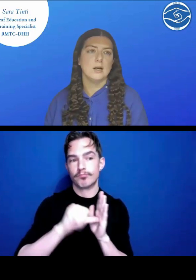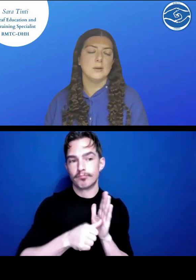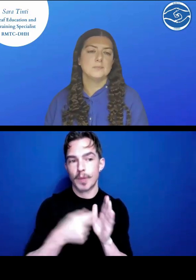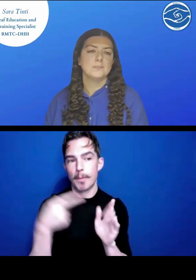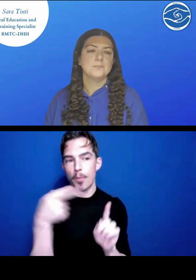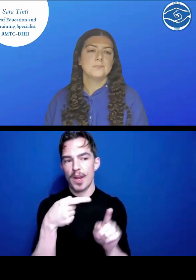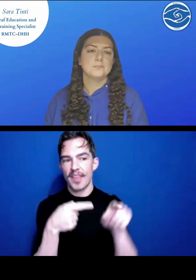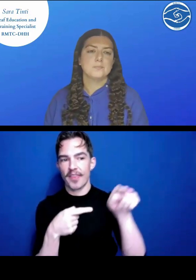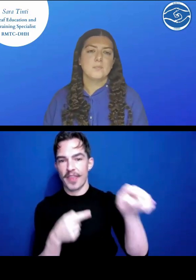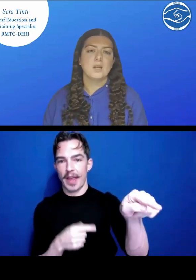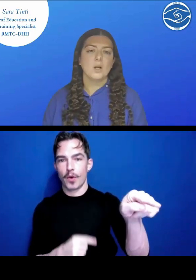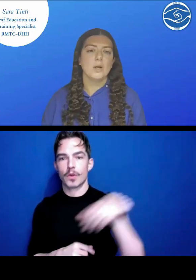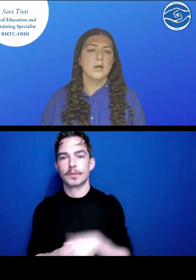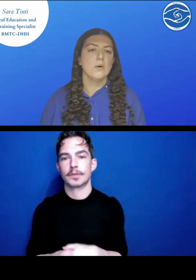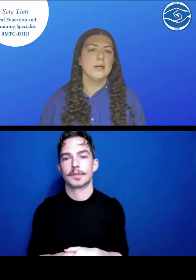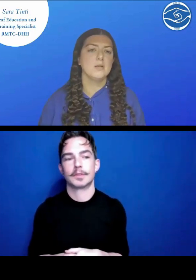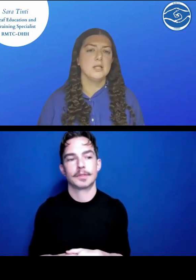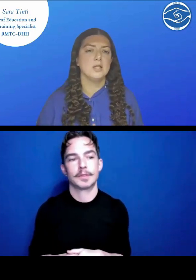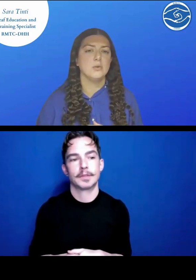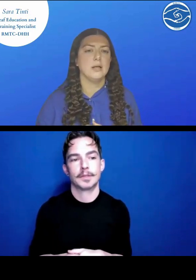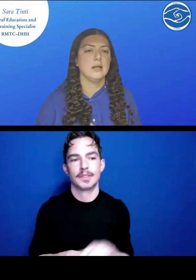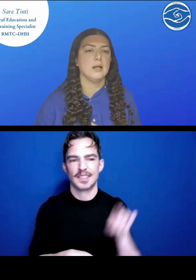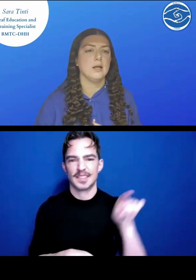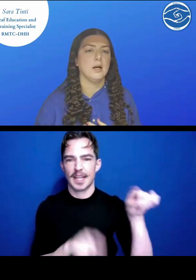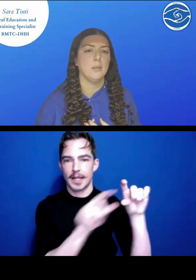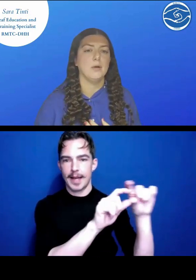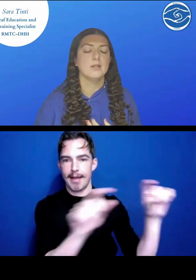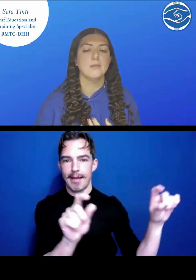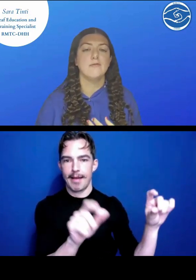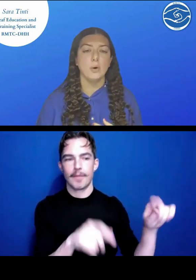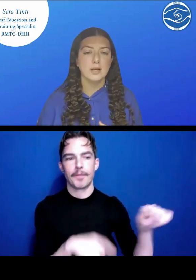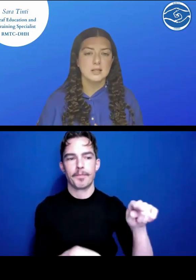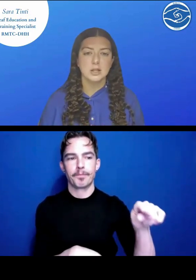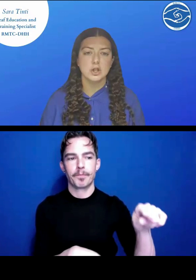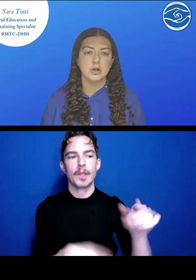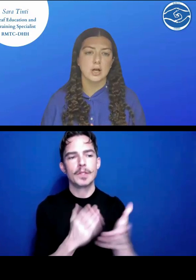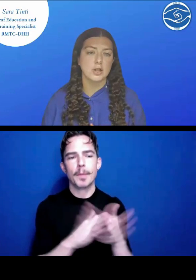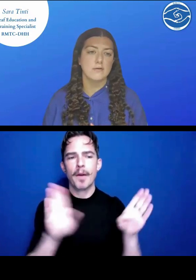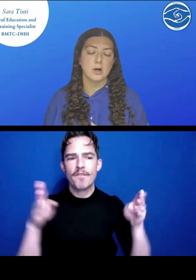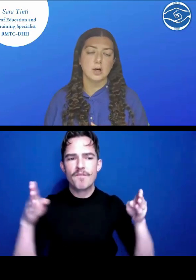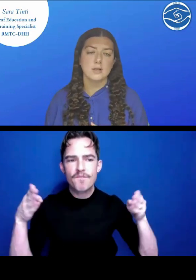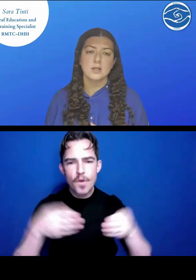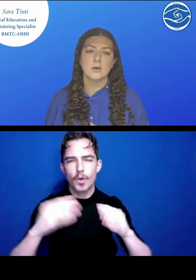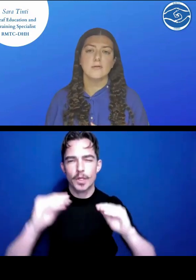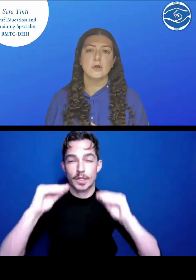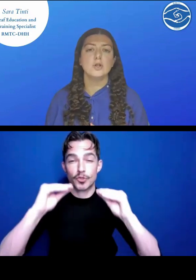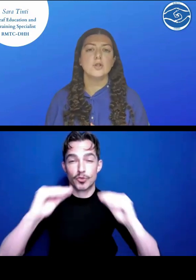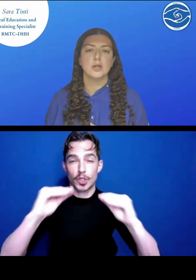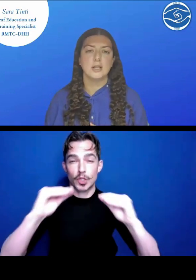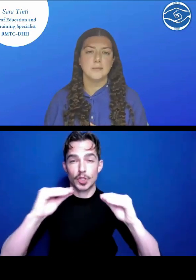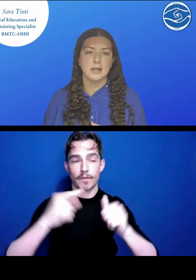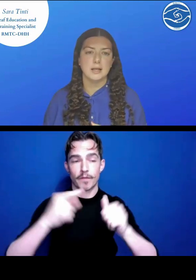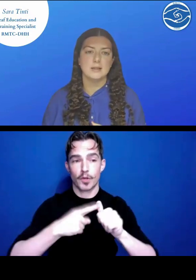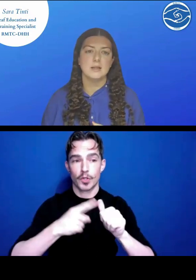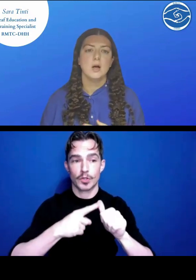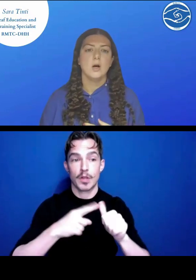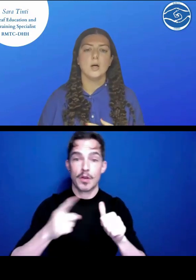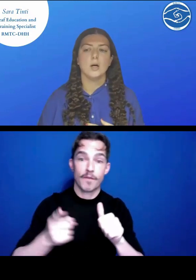here. We're going to be doing some focused instruction first. So the first 30 minutes,